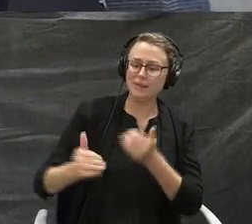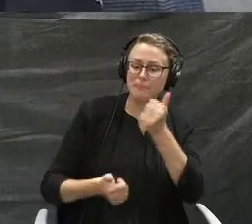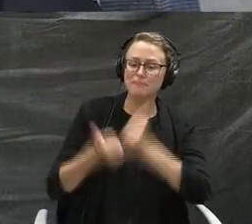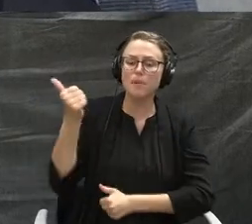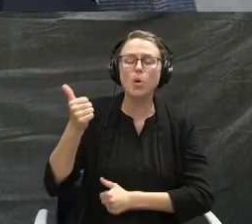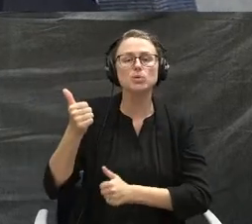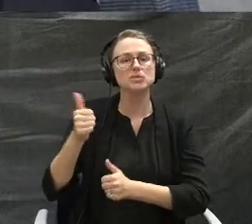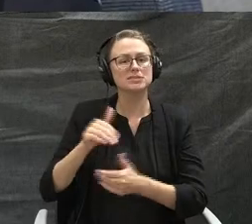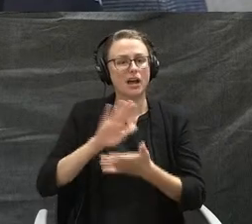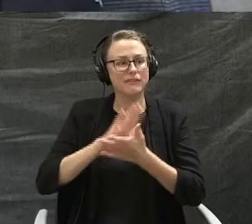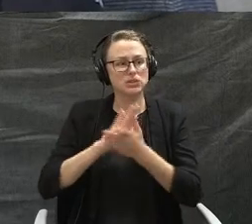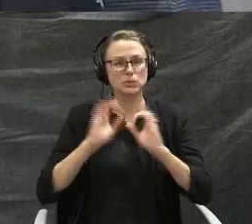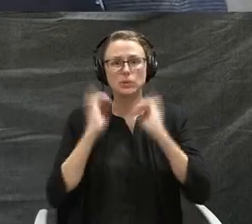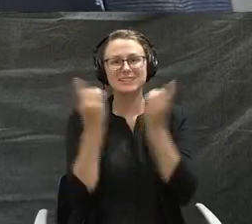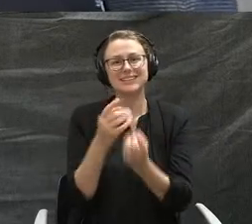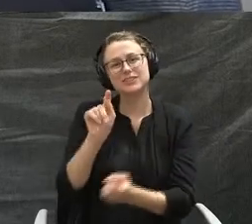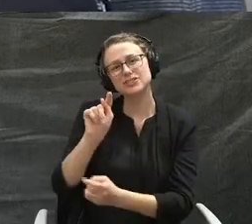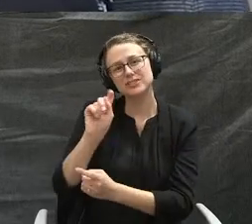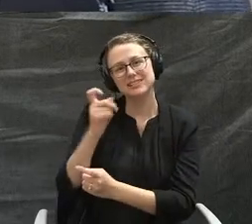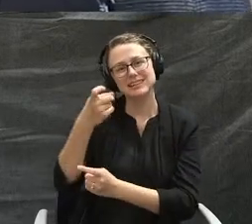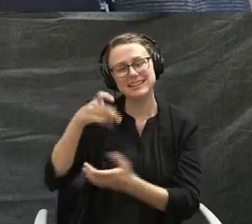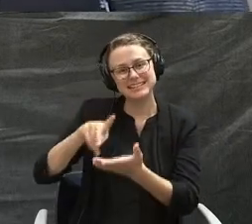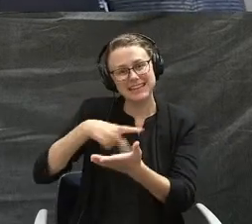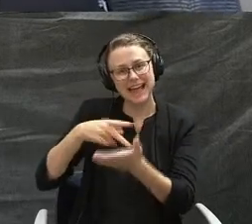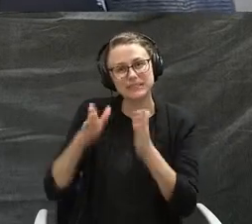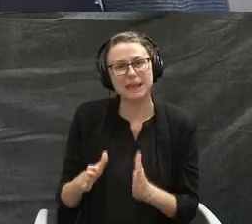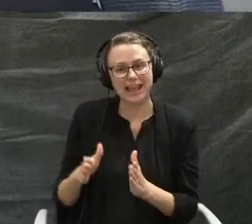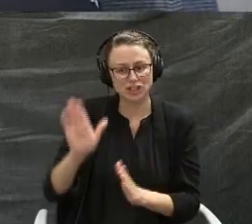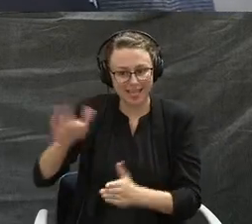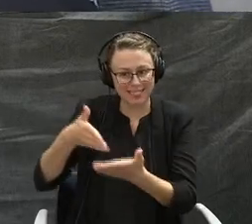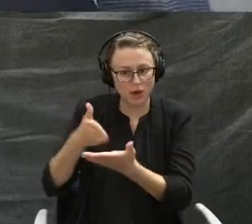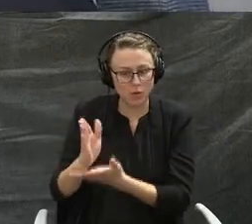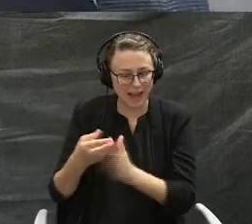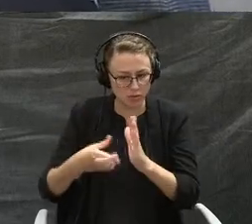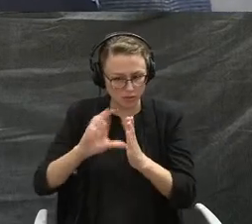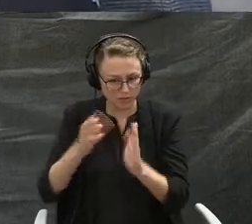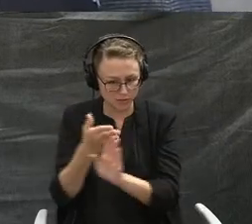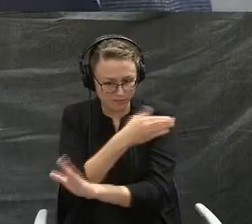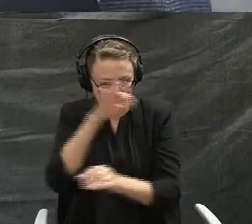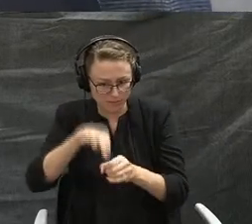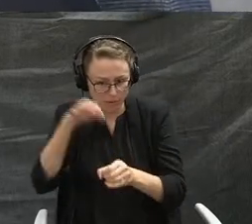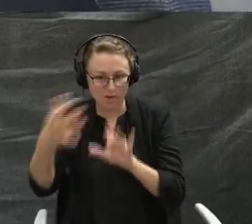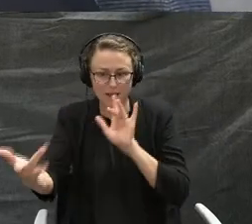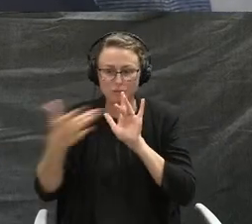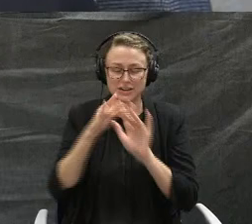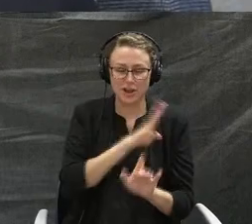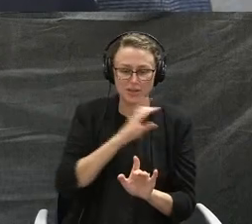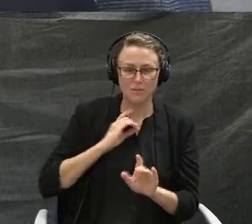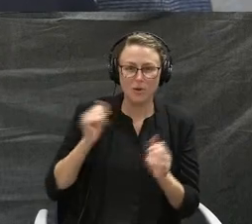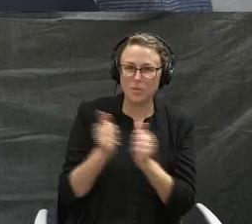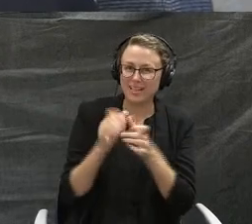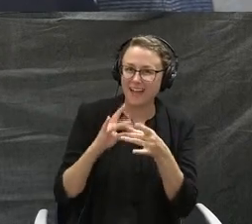Their right to review the proposals prior to the vote and reach out to the board with comments. Doesn't the board have